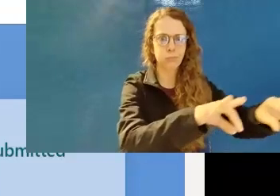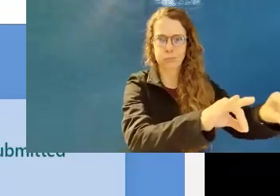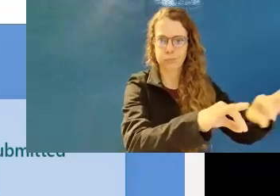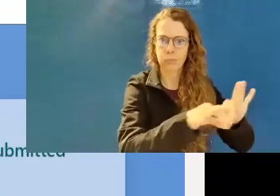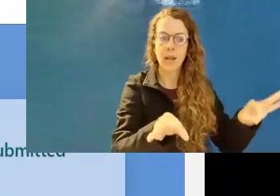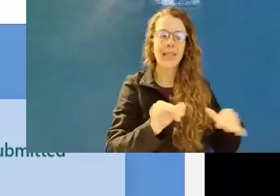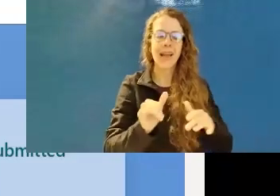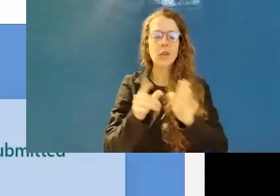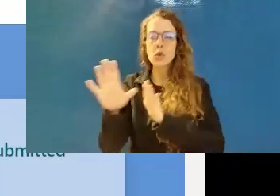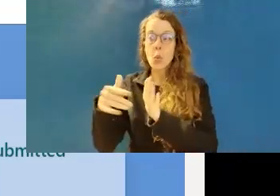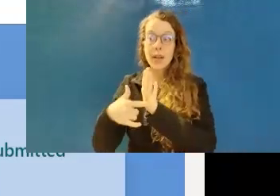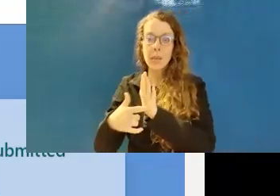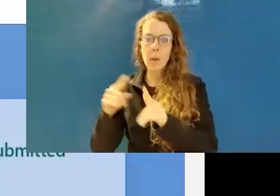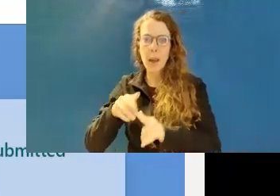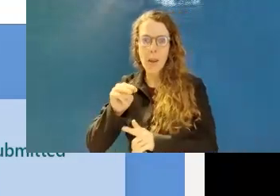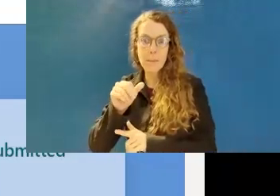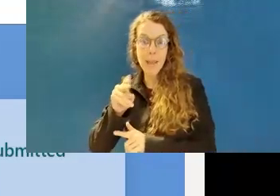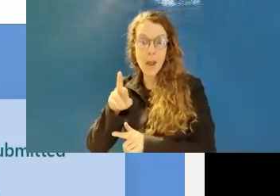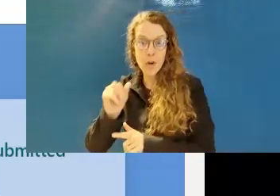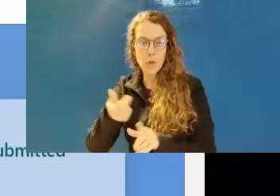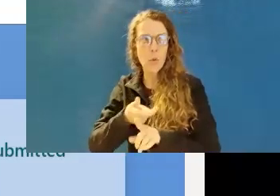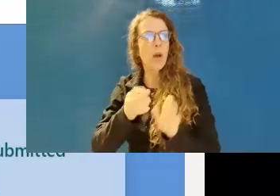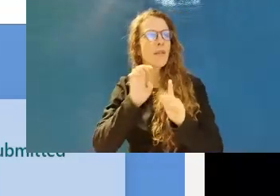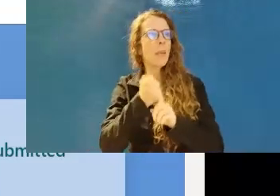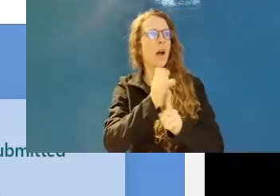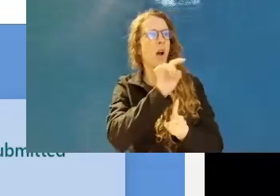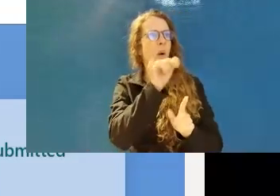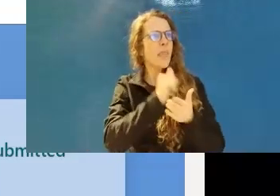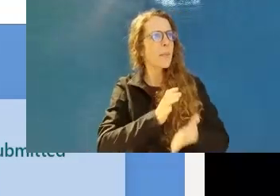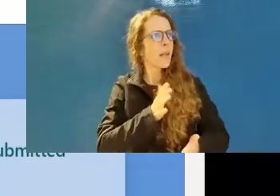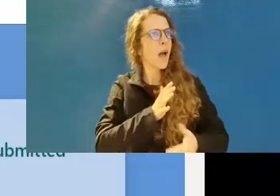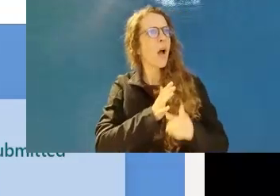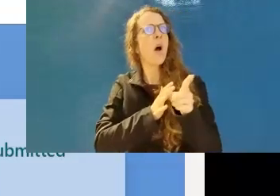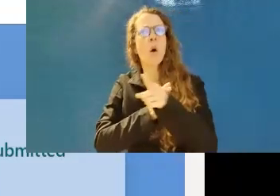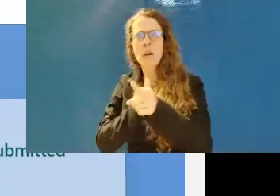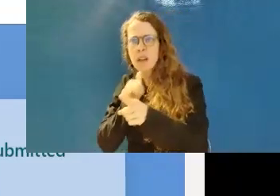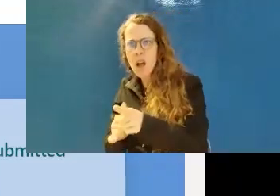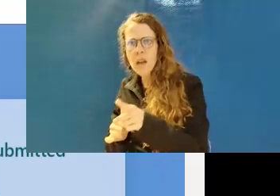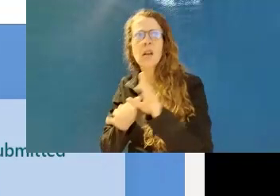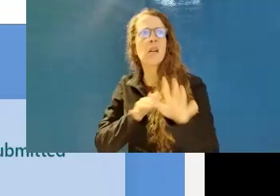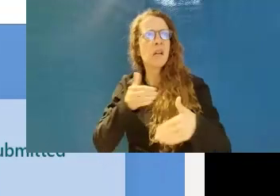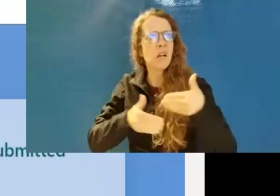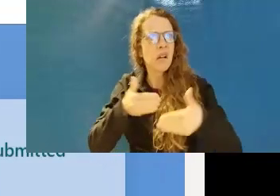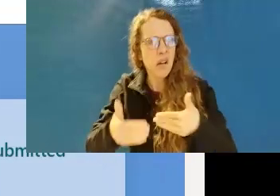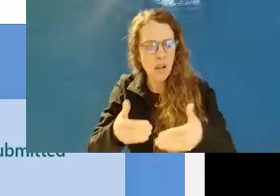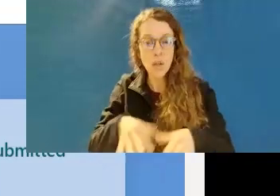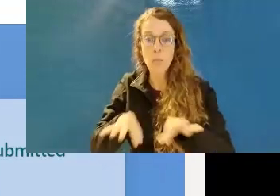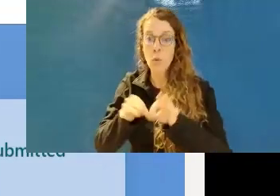through their environment is such a great point. It's also effective that you pointed out that language acquisition isn't passive. It's an active process.